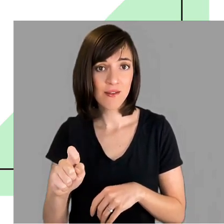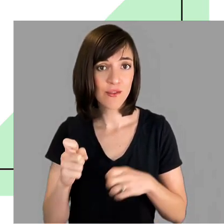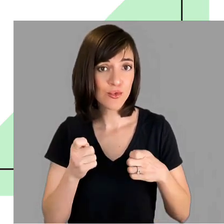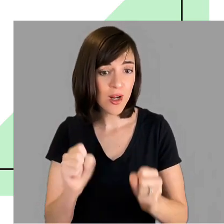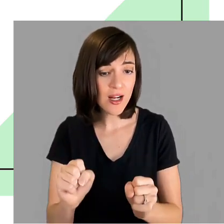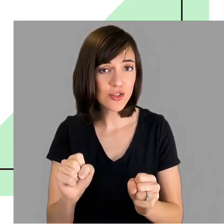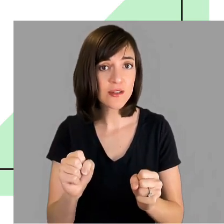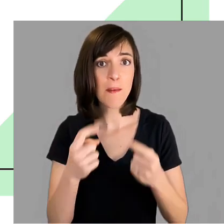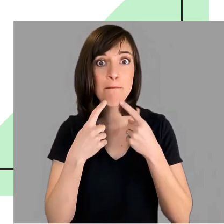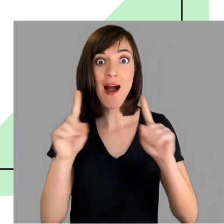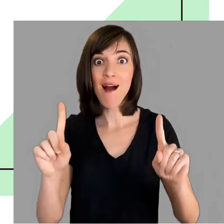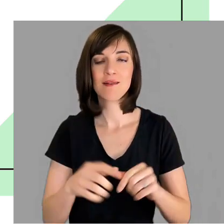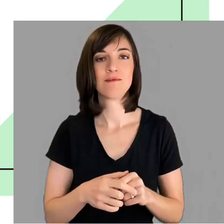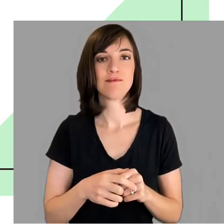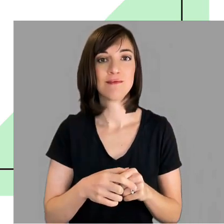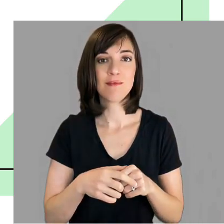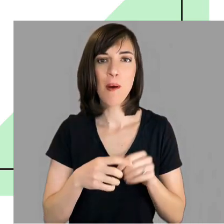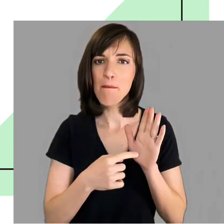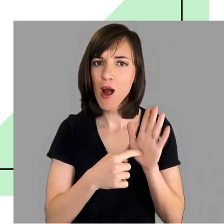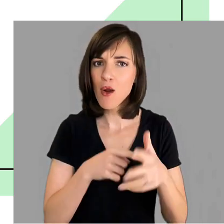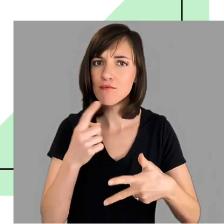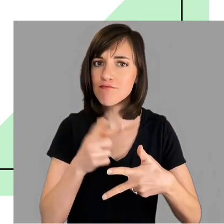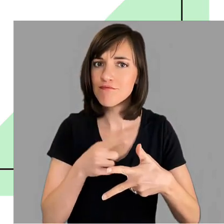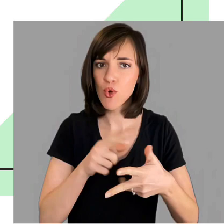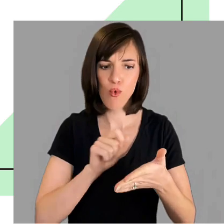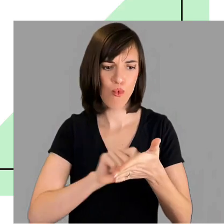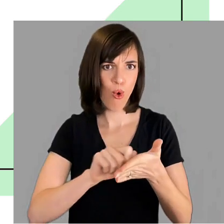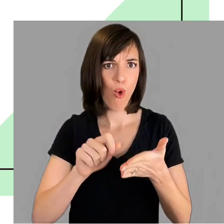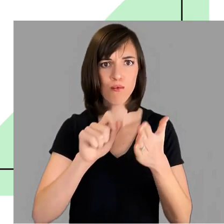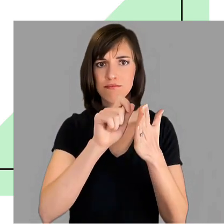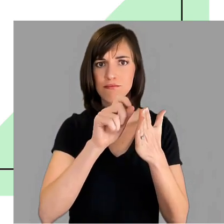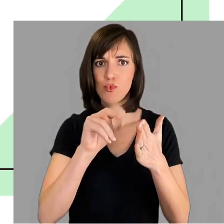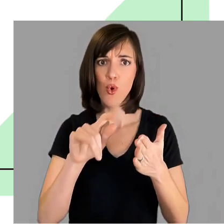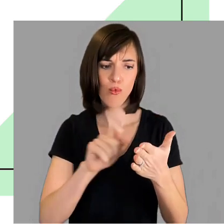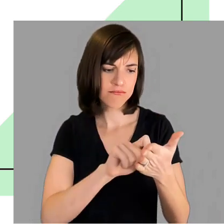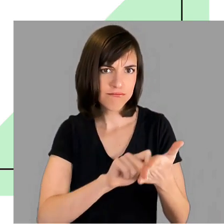effectively. Model note-taking, summarization, problem-solving,